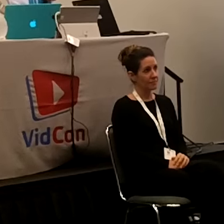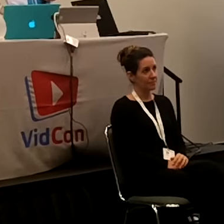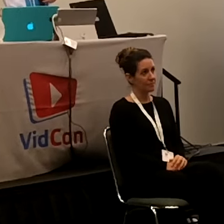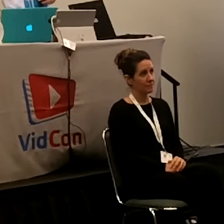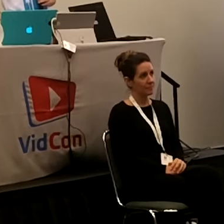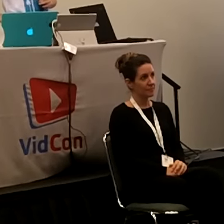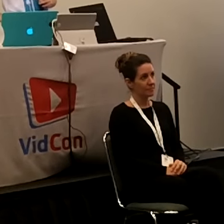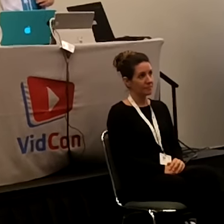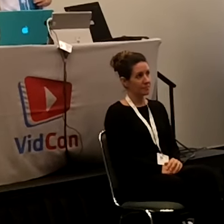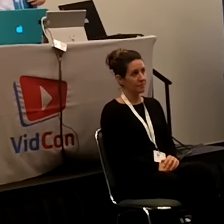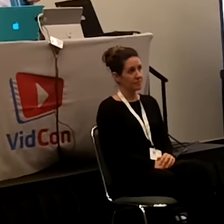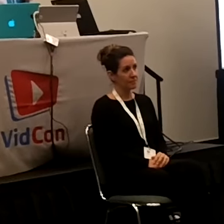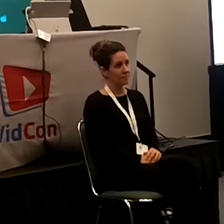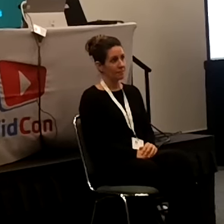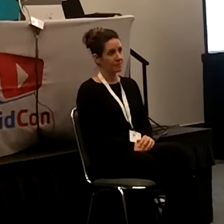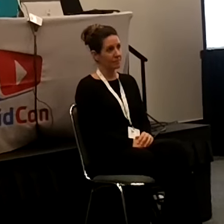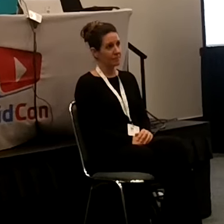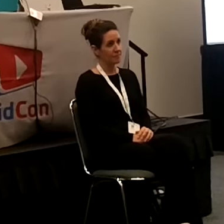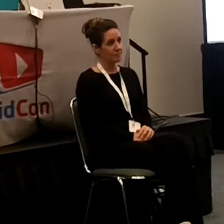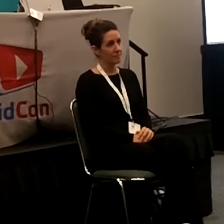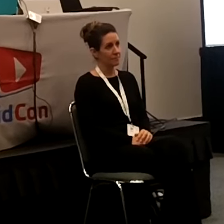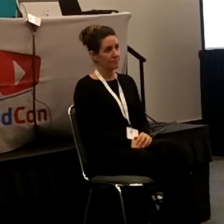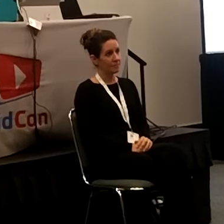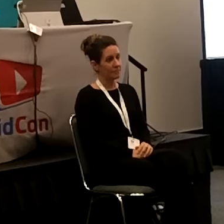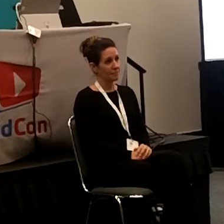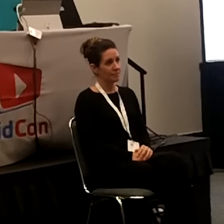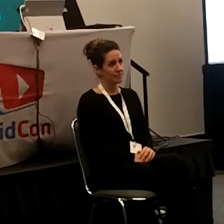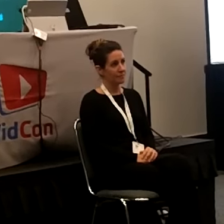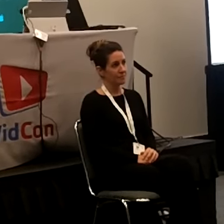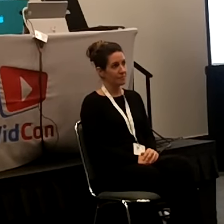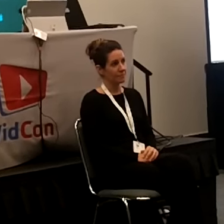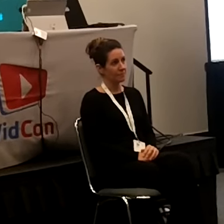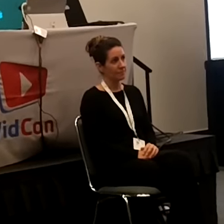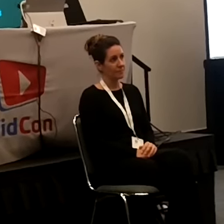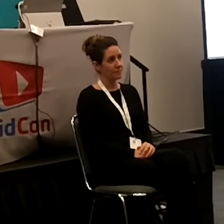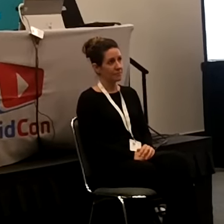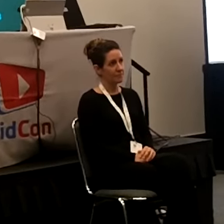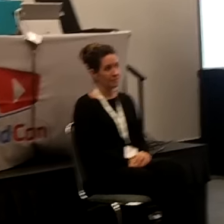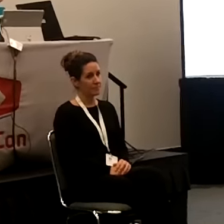Is it possible to do the crowdsource option